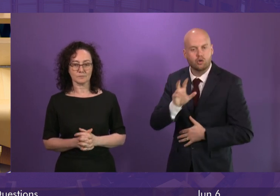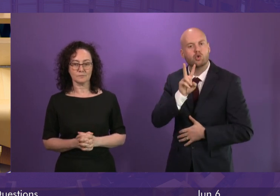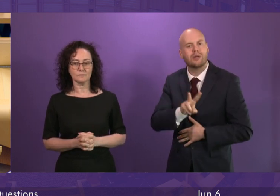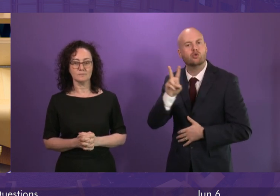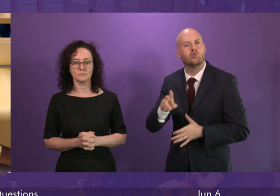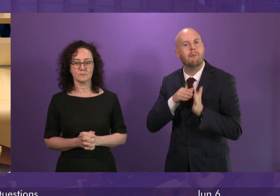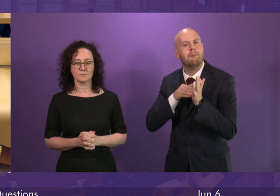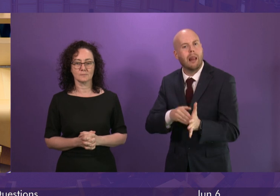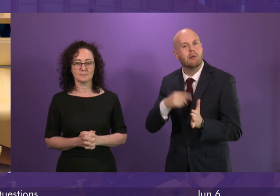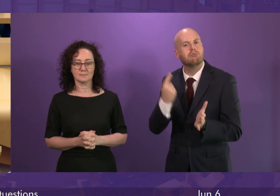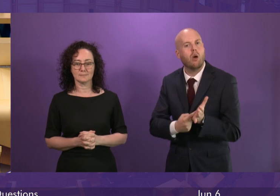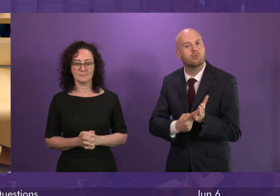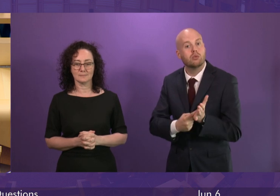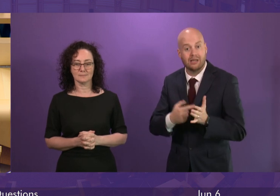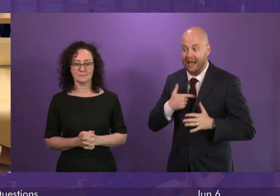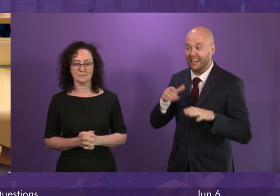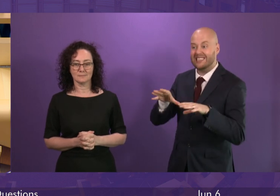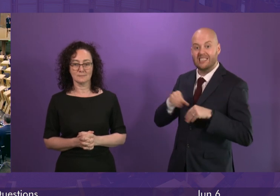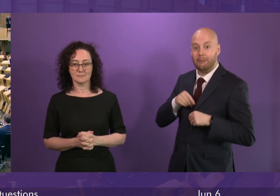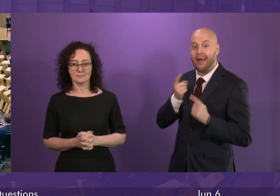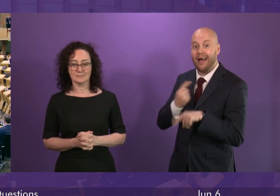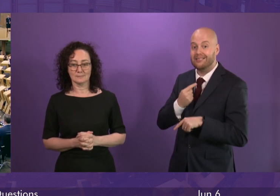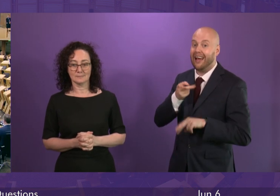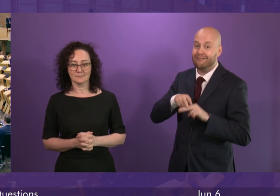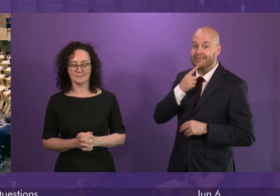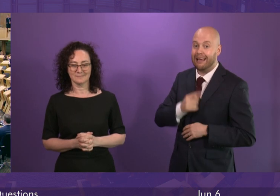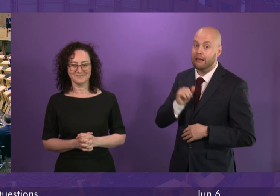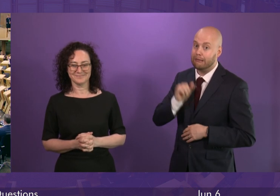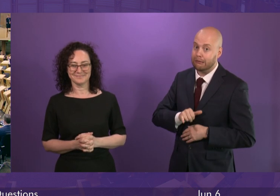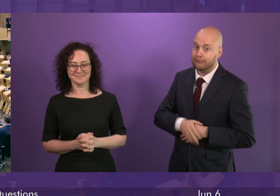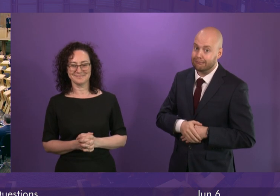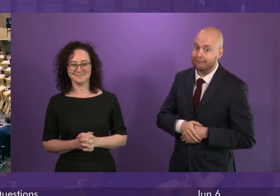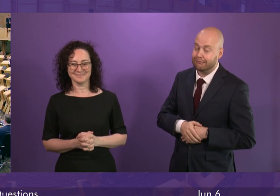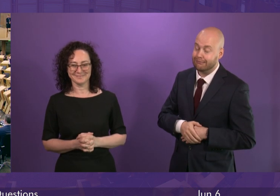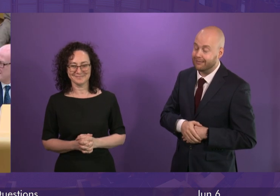I will accept an answer of “Yes”. The Deputy First Minister and Cabinet Secretary